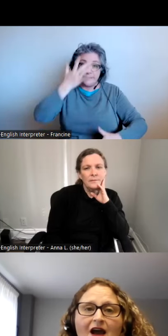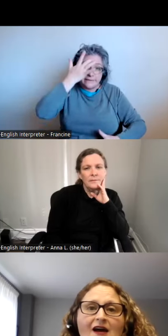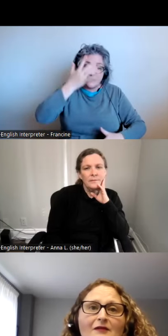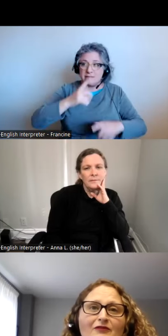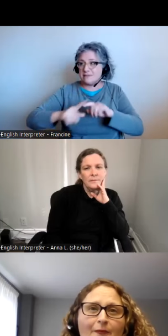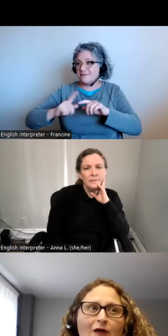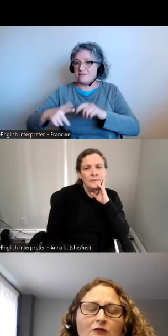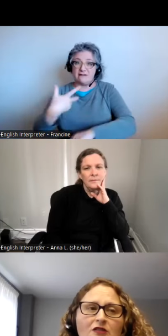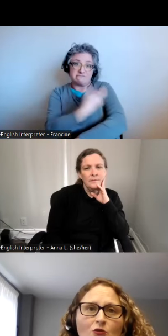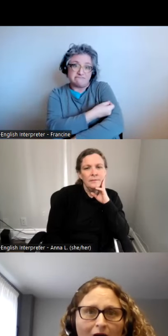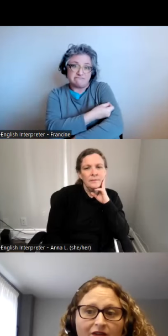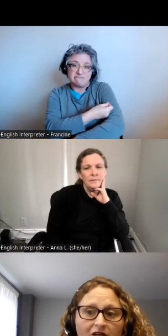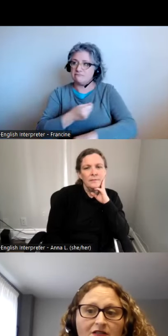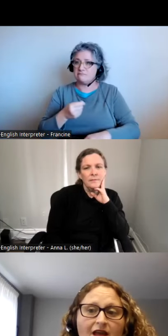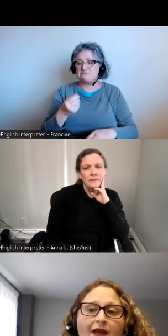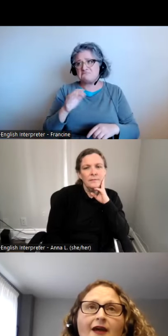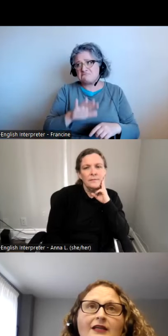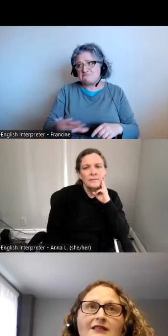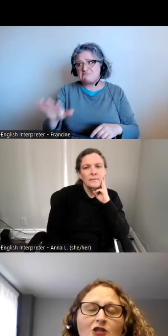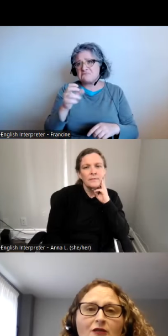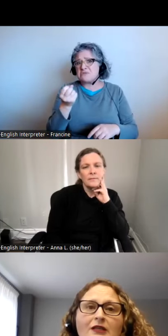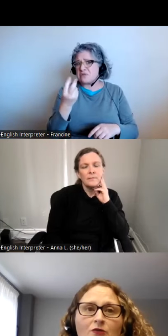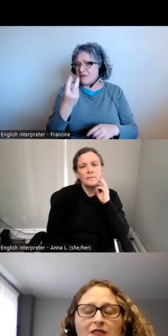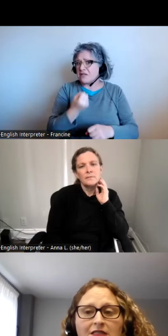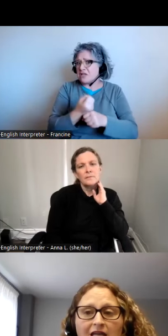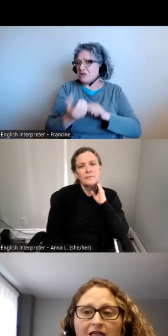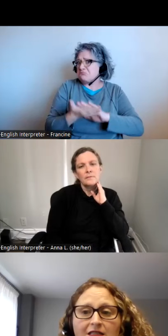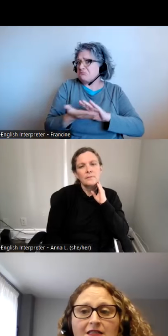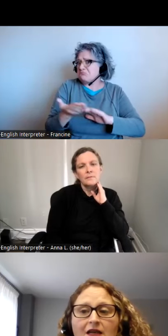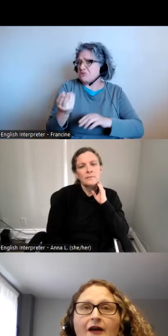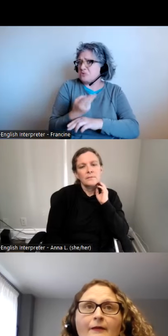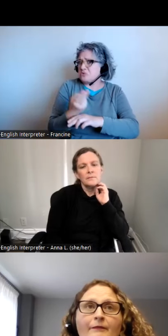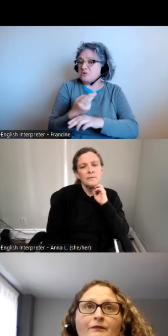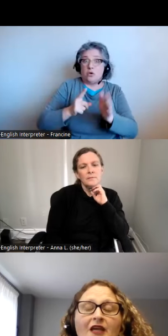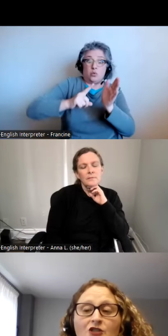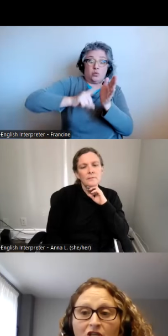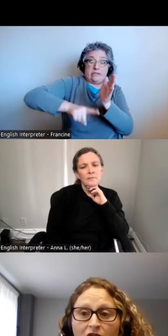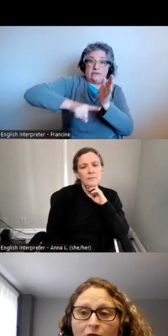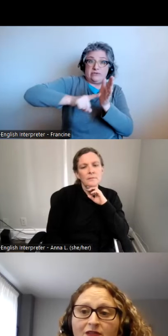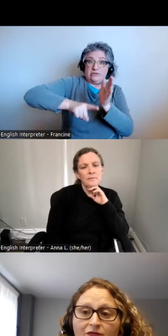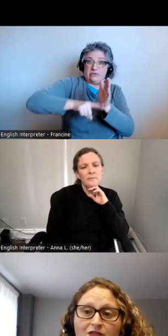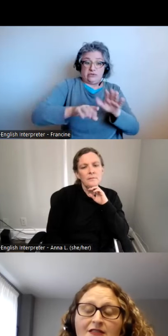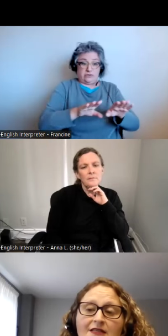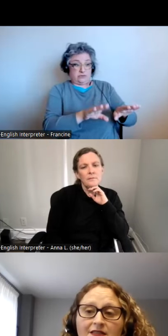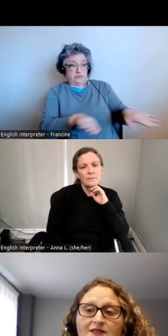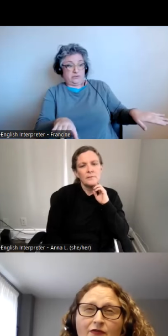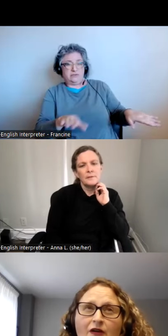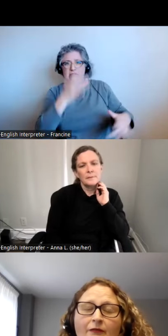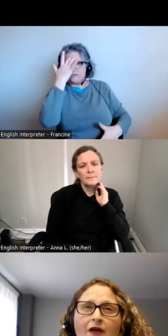mRNA vaccines , for different purposes, for different illnesses, for about